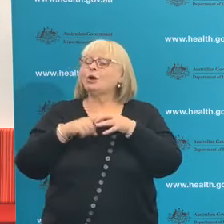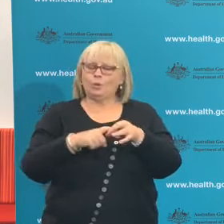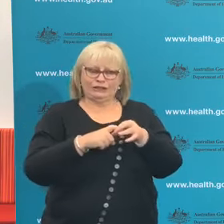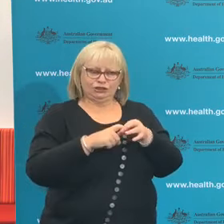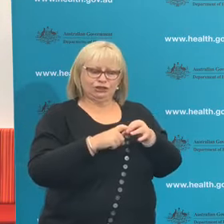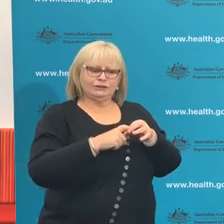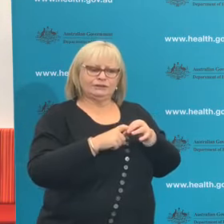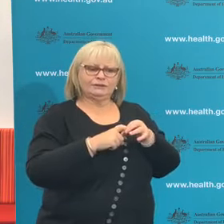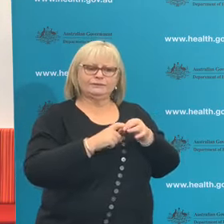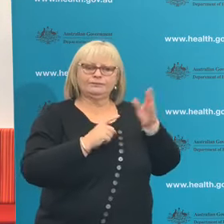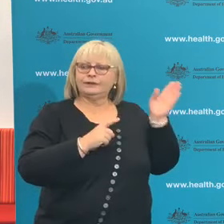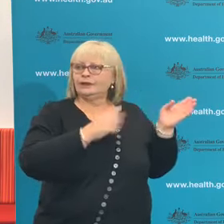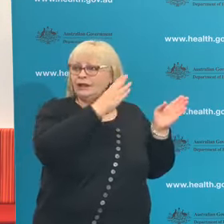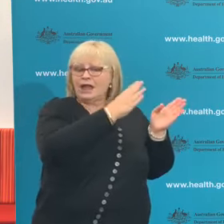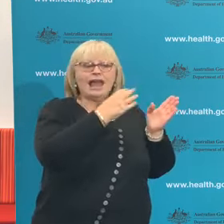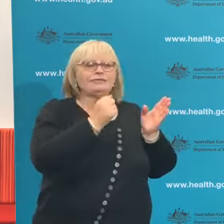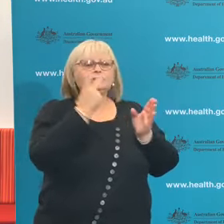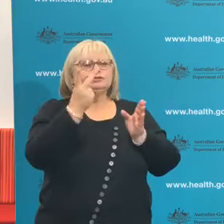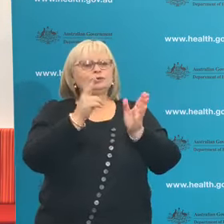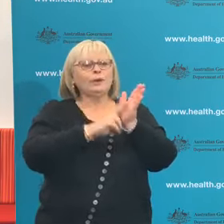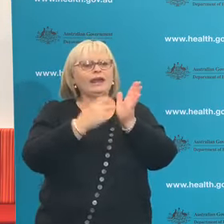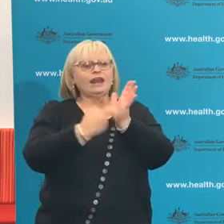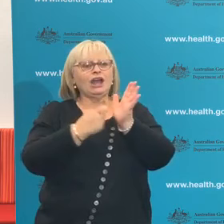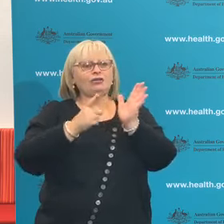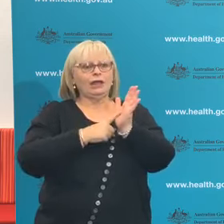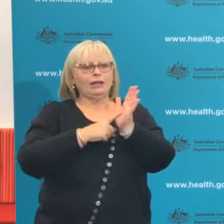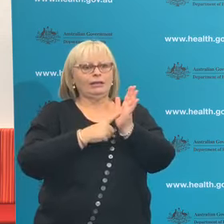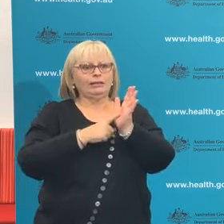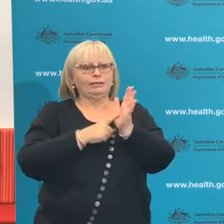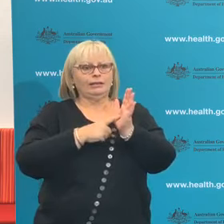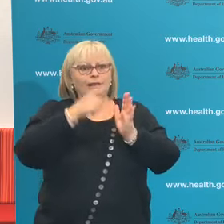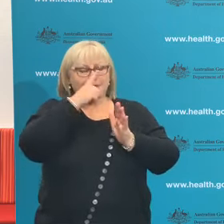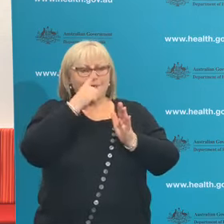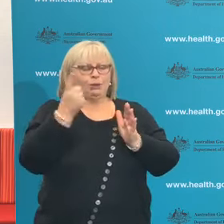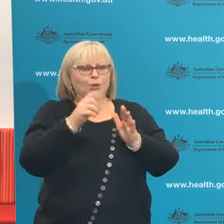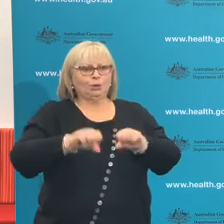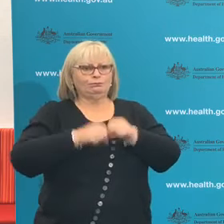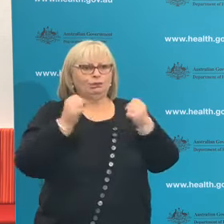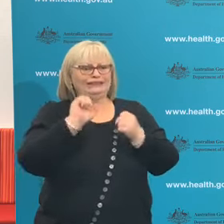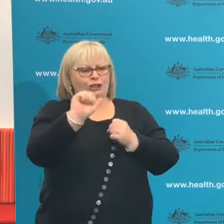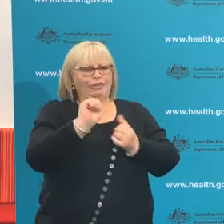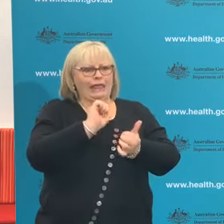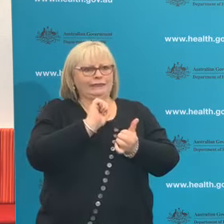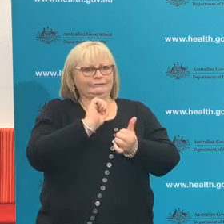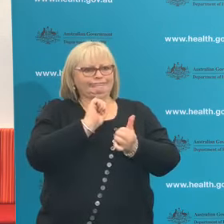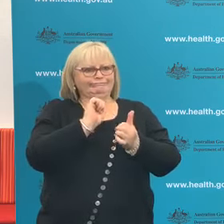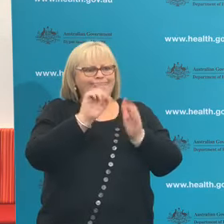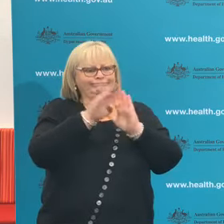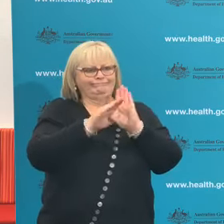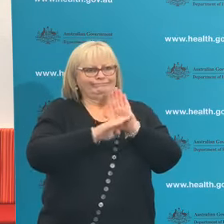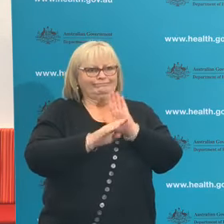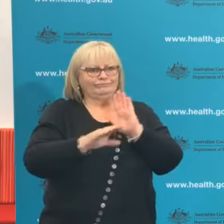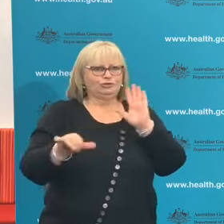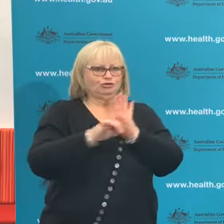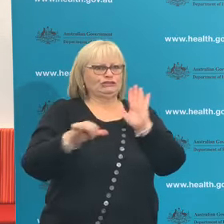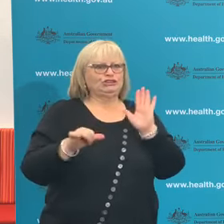Two NRL players appear to have breached restrictions. What do you make of their behaviour and would that